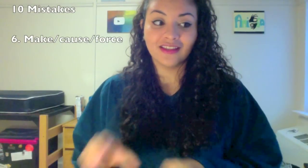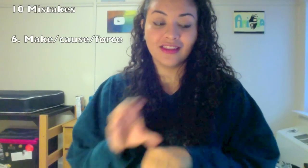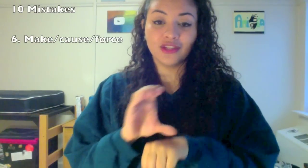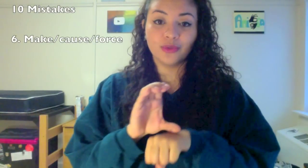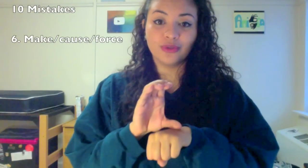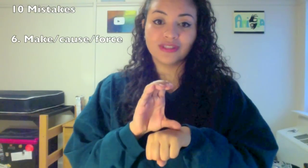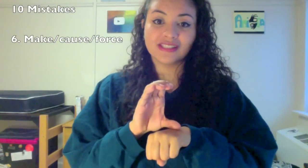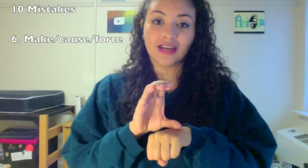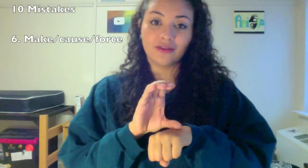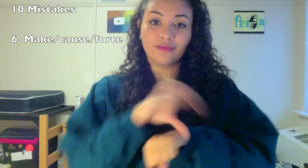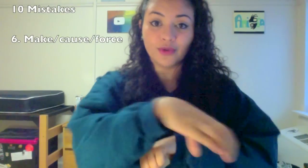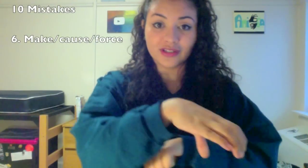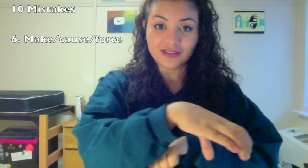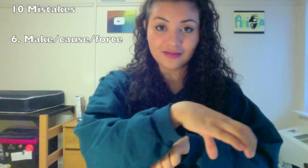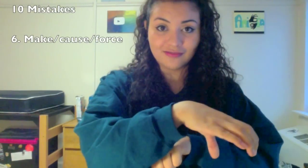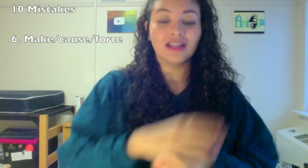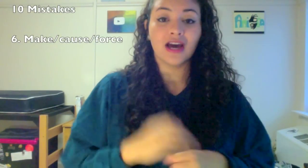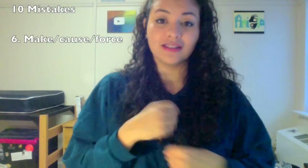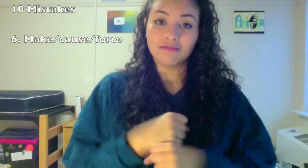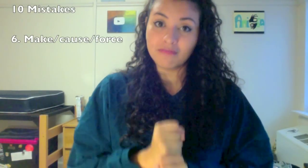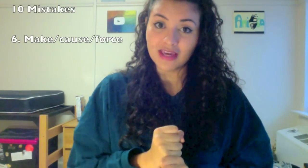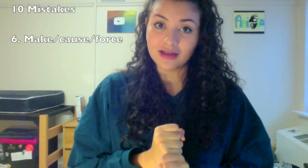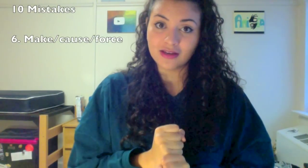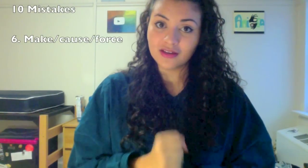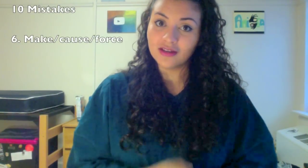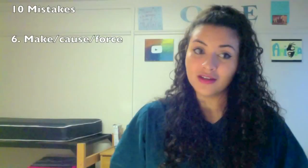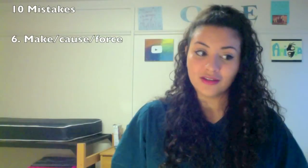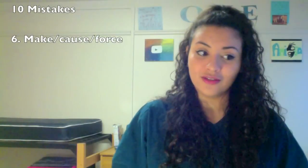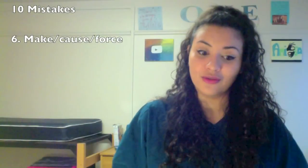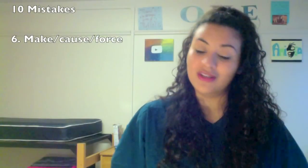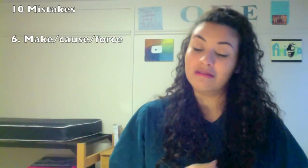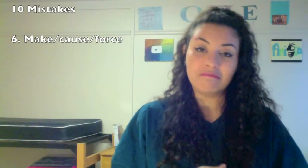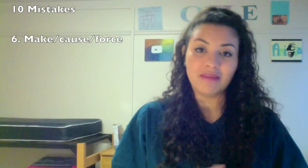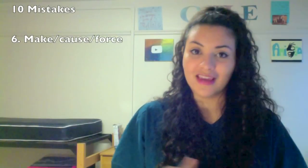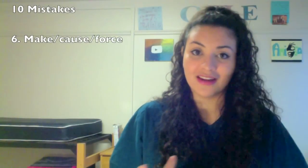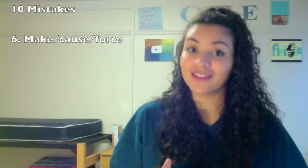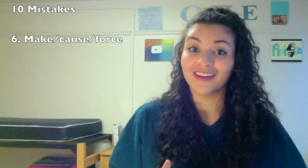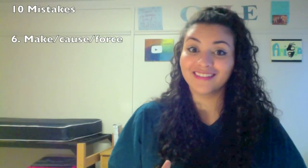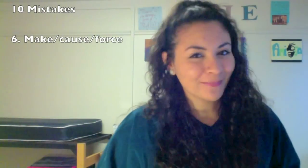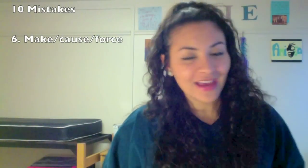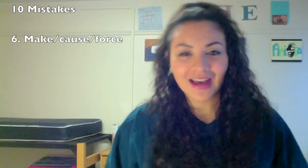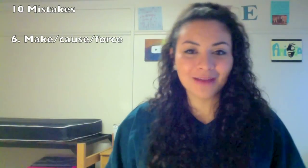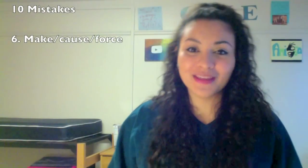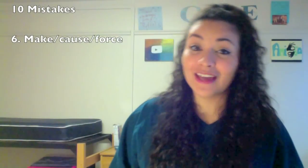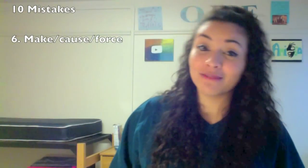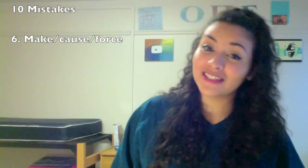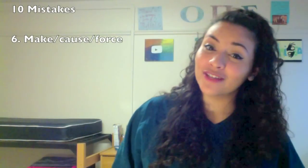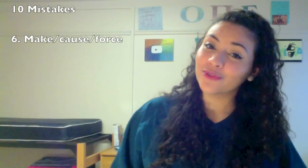Then you would use the sign force, not make. You didn't make anything. I made that mistake